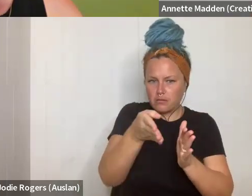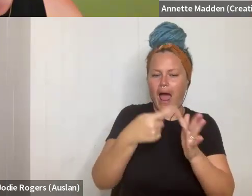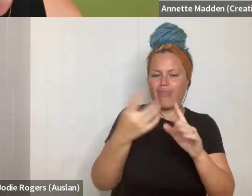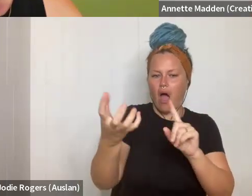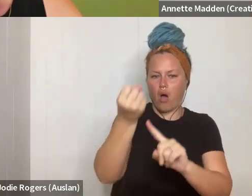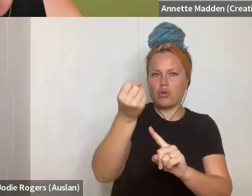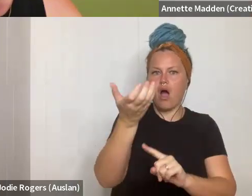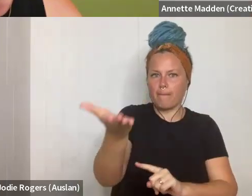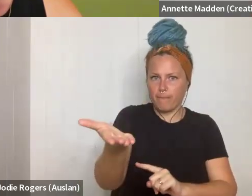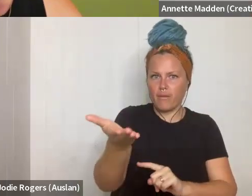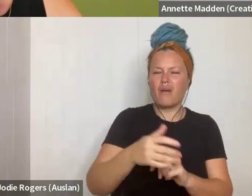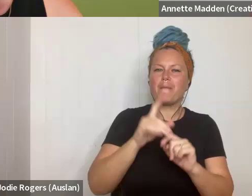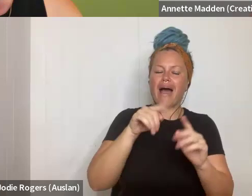because applications or funding programs are